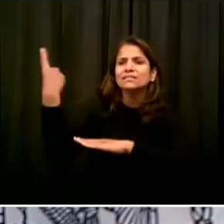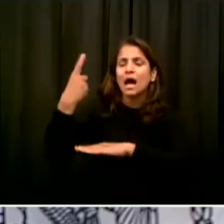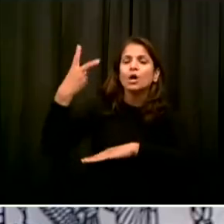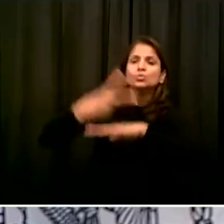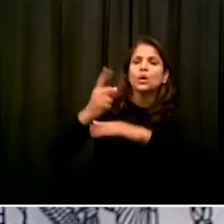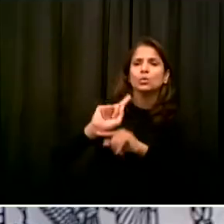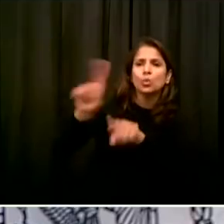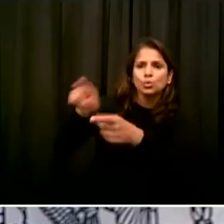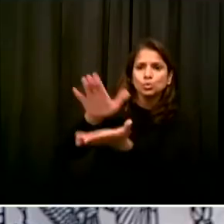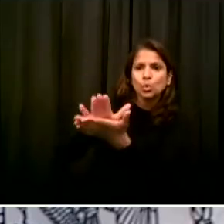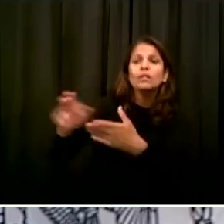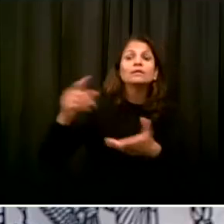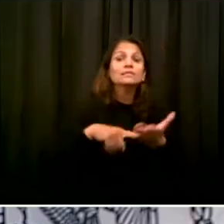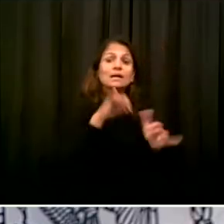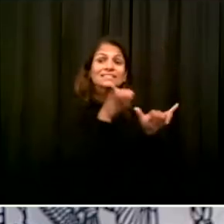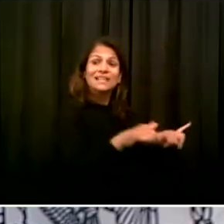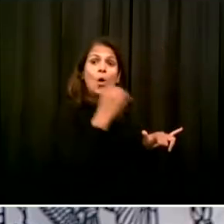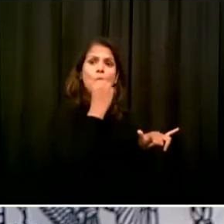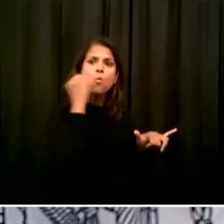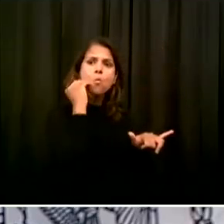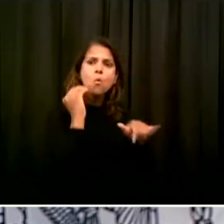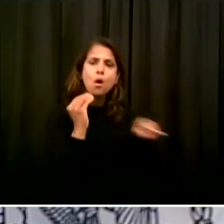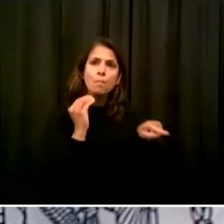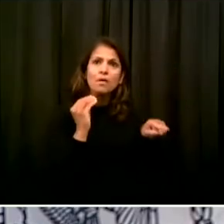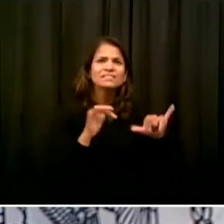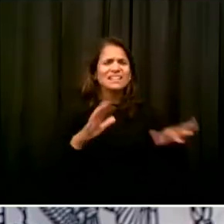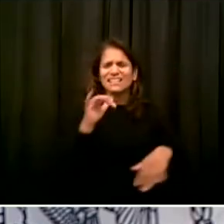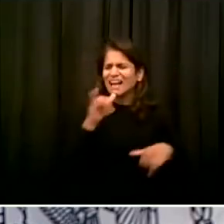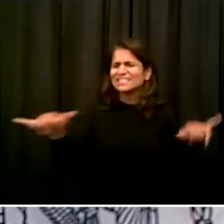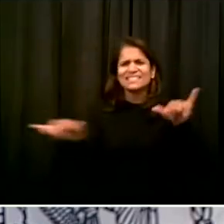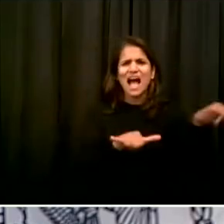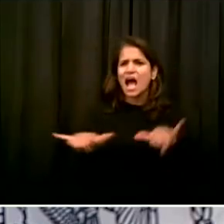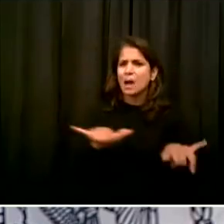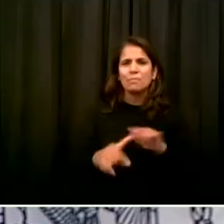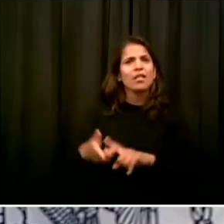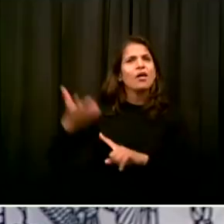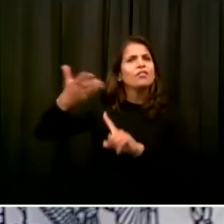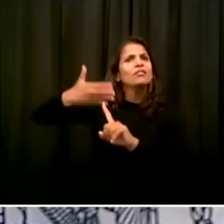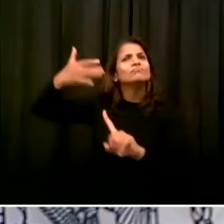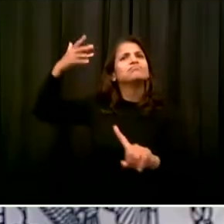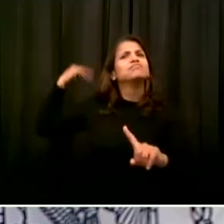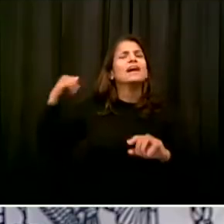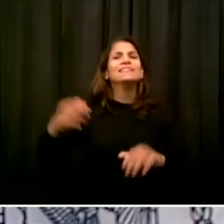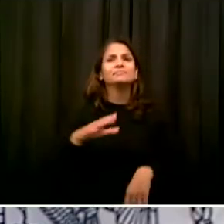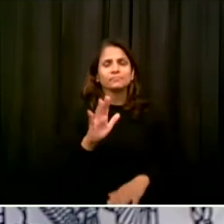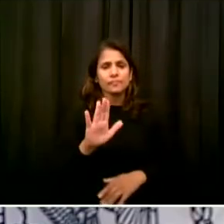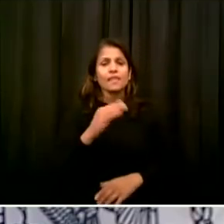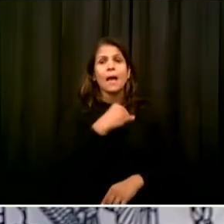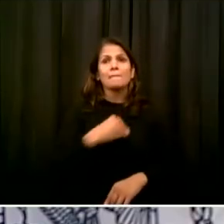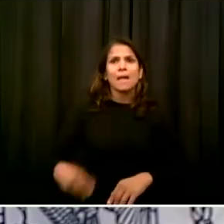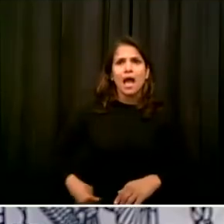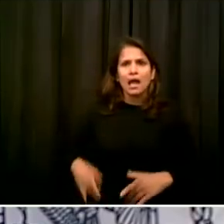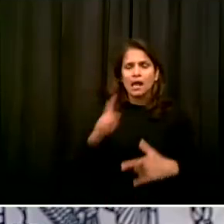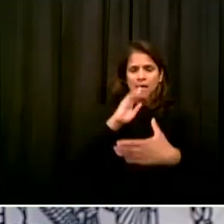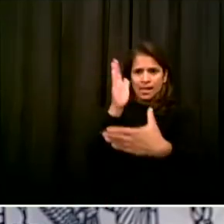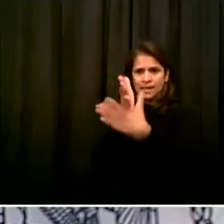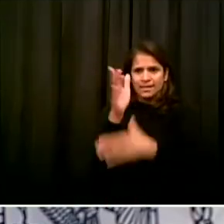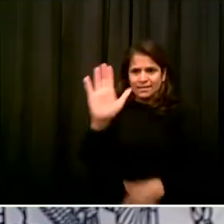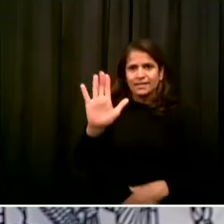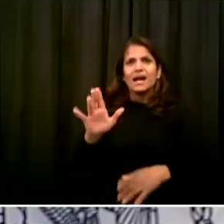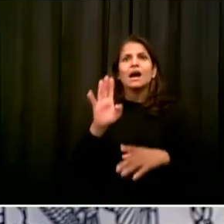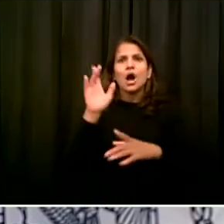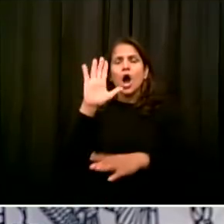SO STRONGLY, IT IS NOT AS IF